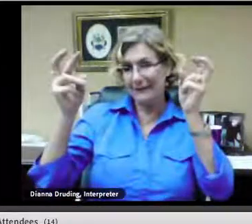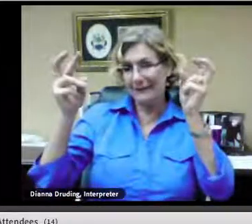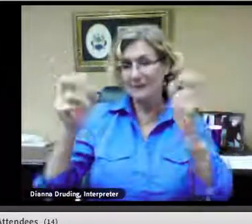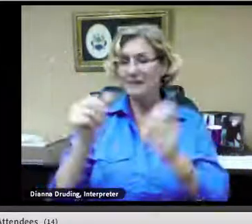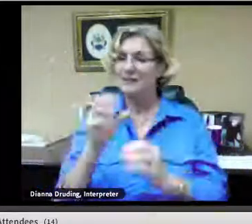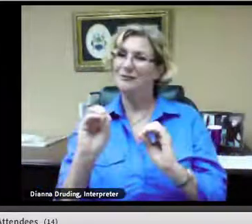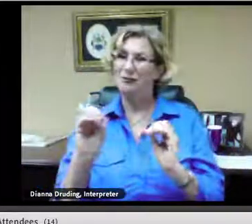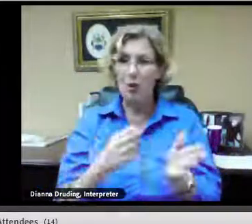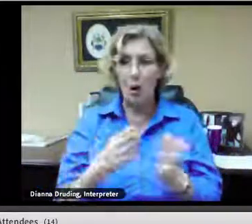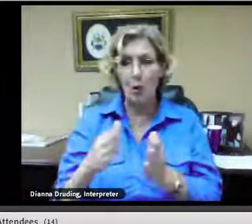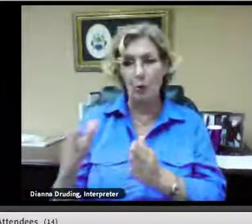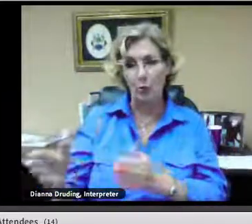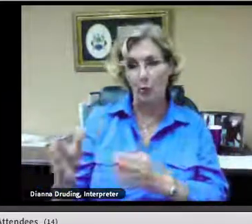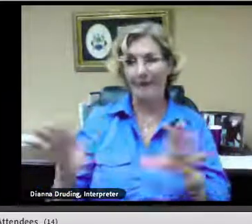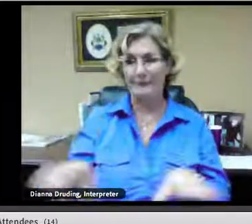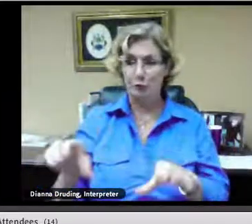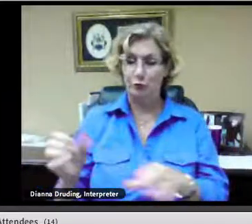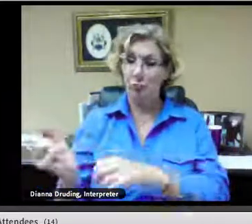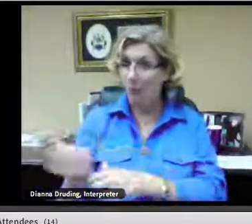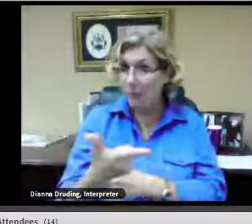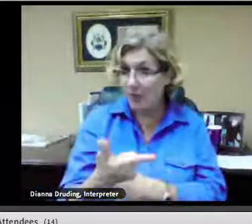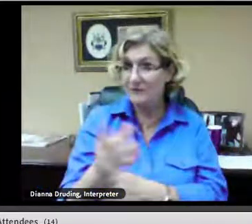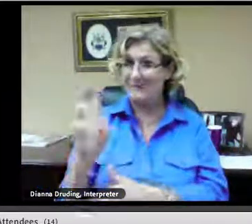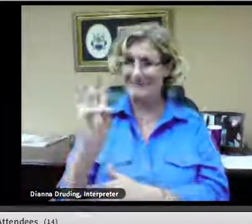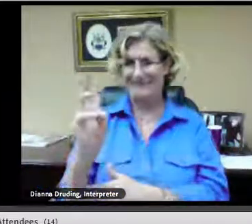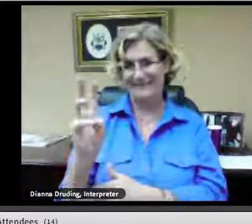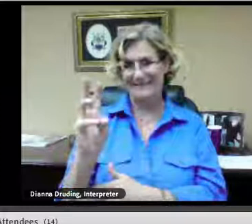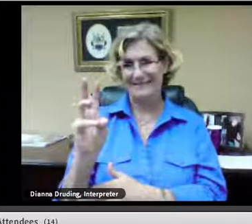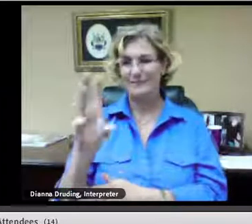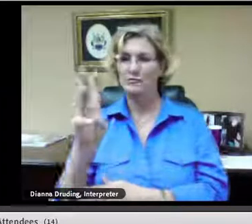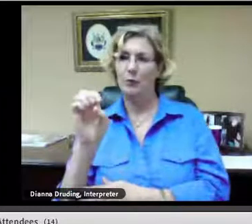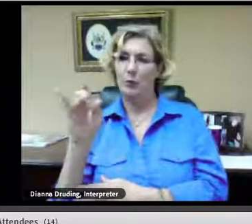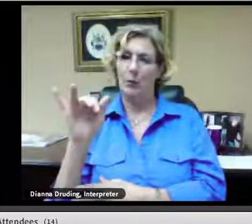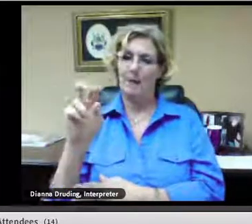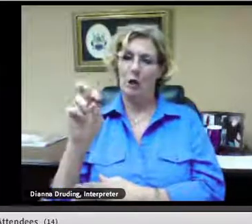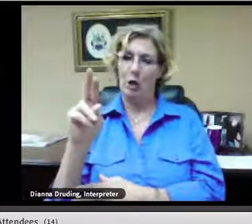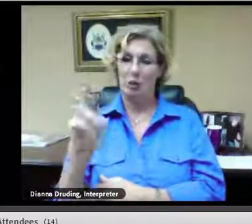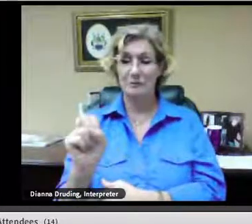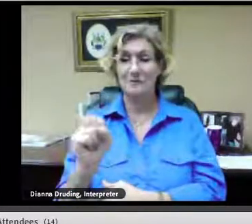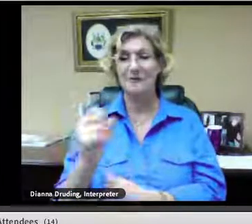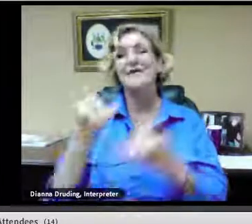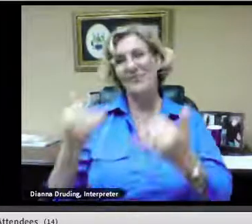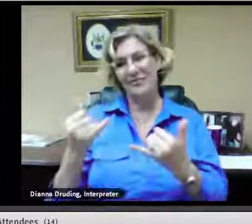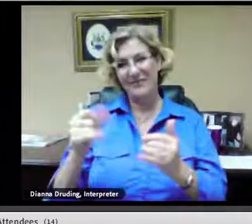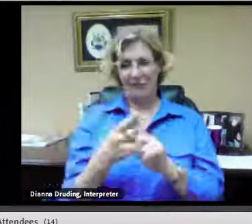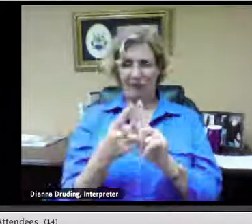all in six webinars, but this is kind of the first try around that I'm planning on heading.